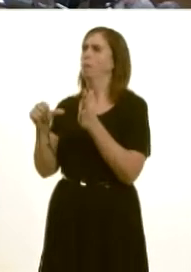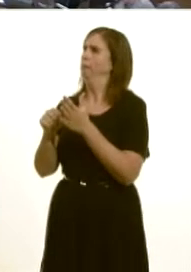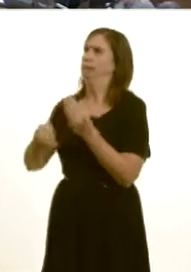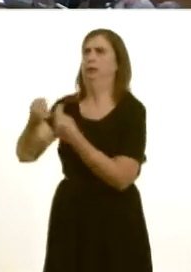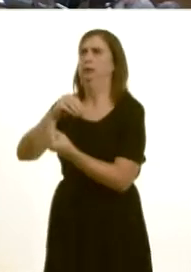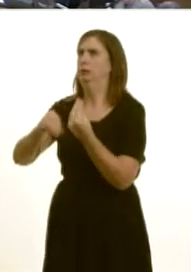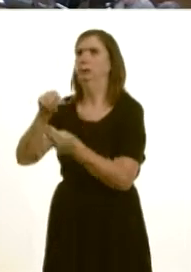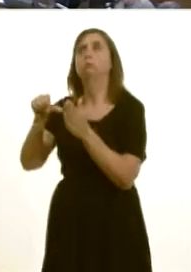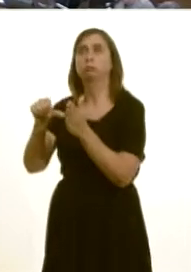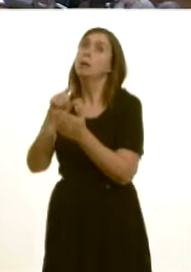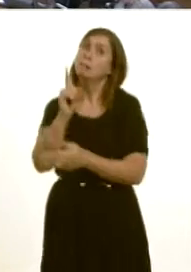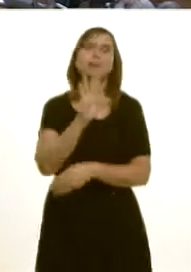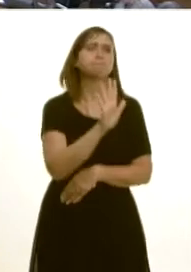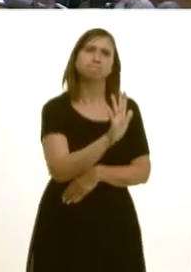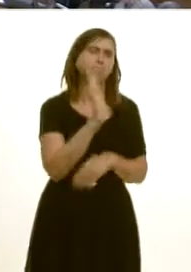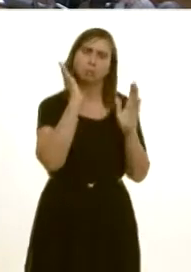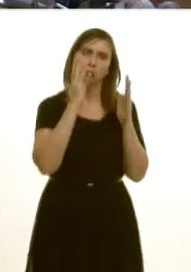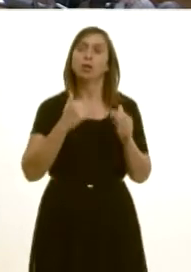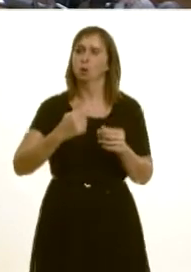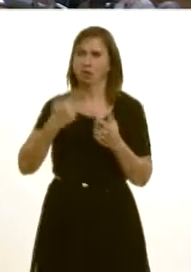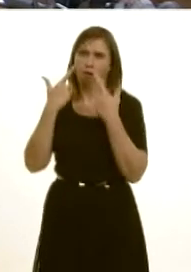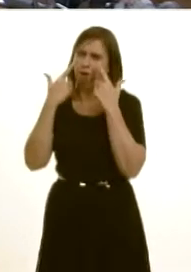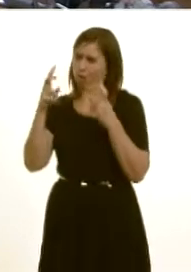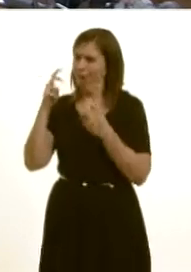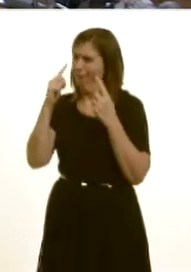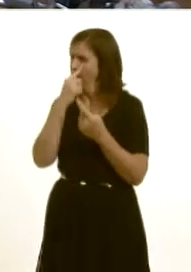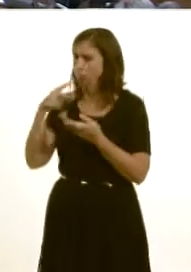that we are looking very carefully at all the evidence, to make a full assessment when